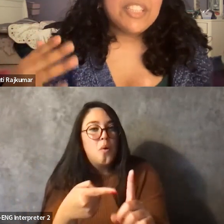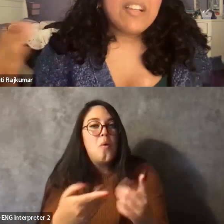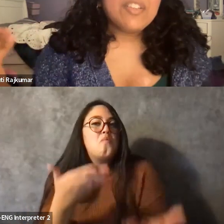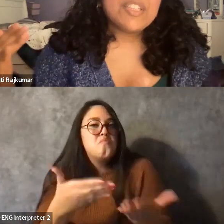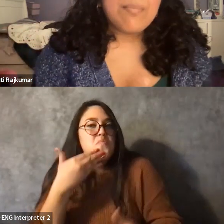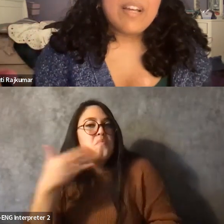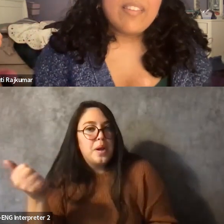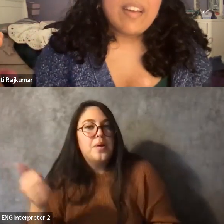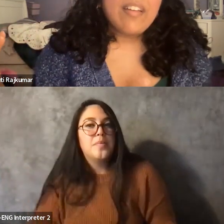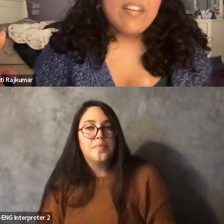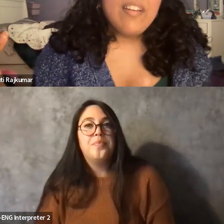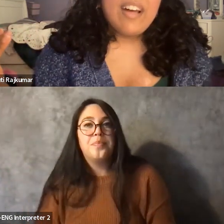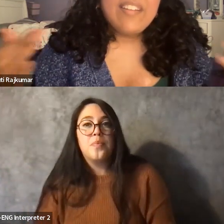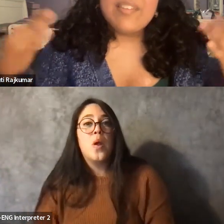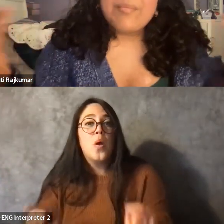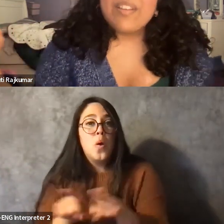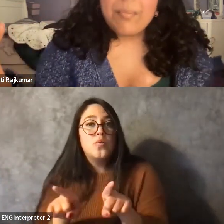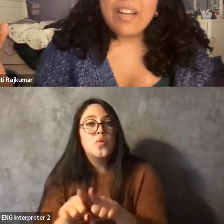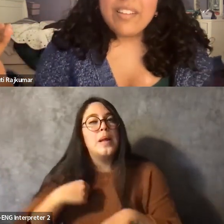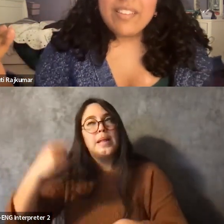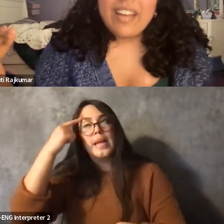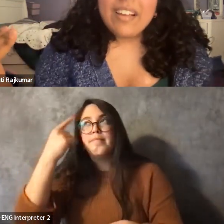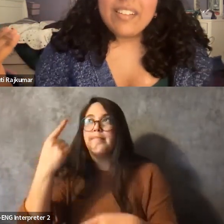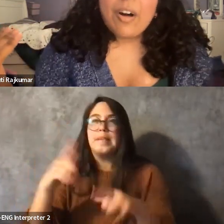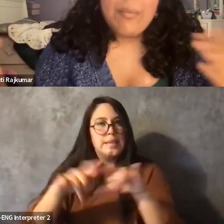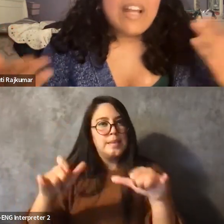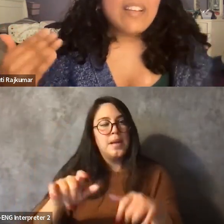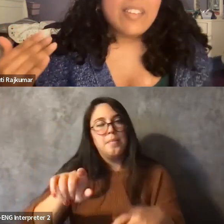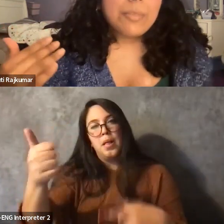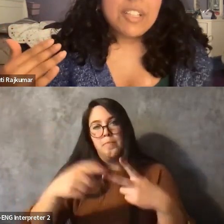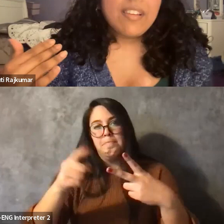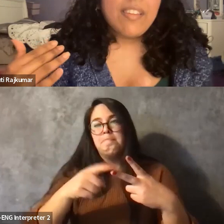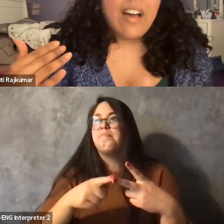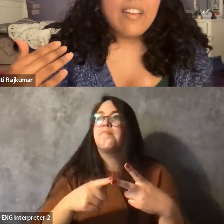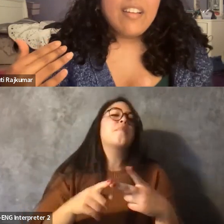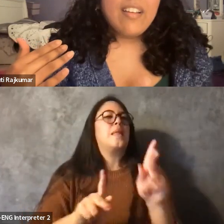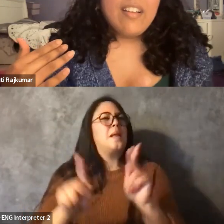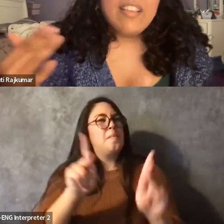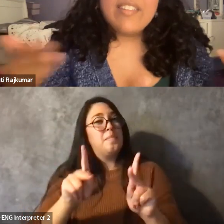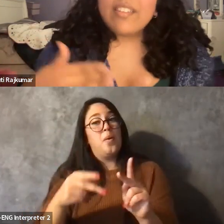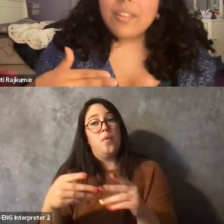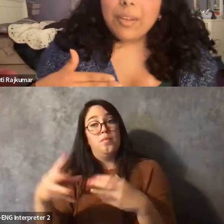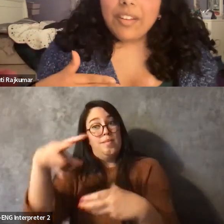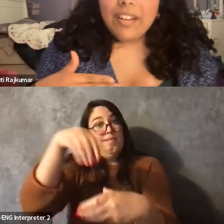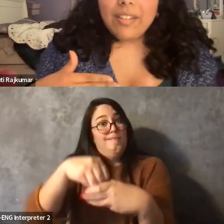to challenge this mindset and this implicit bias and automatic assumption that less disability,